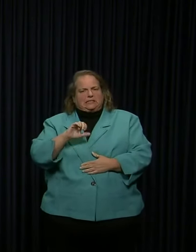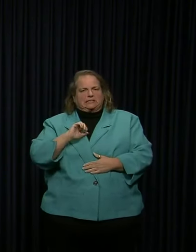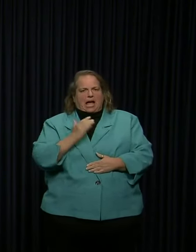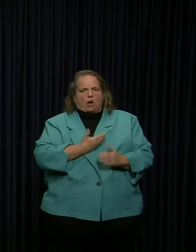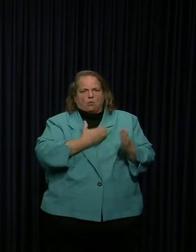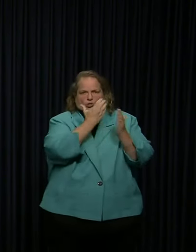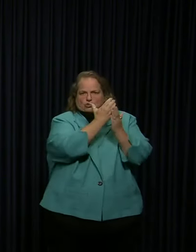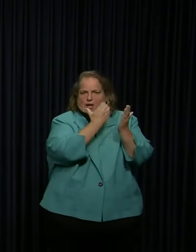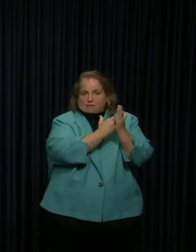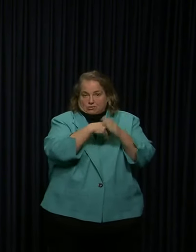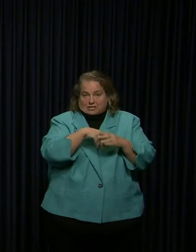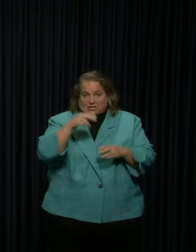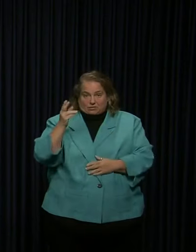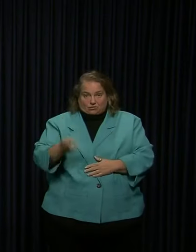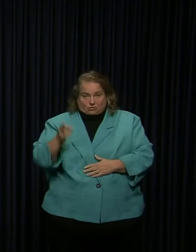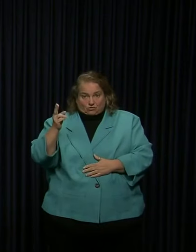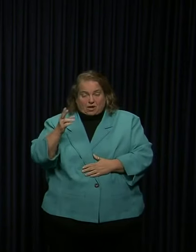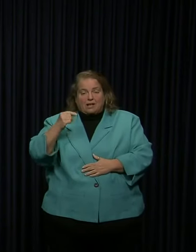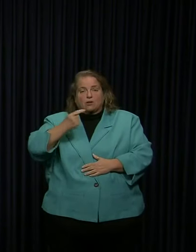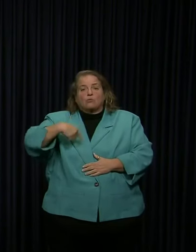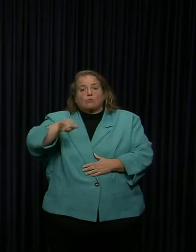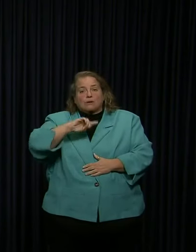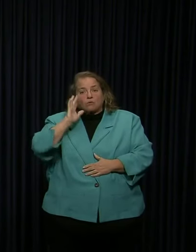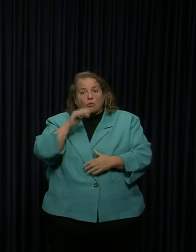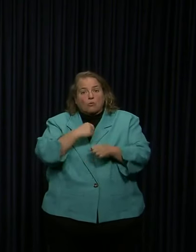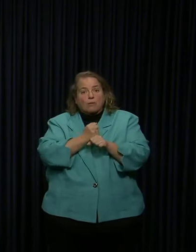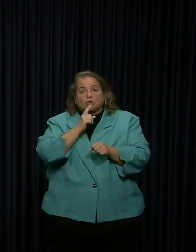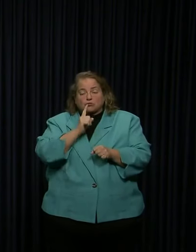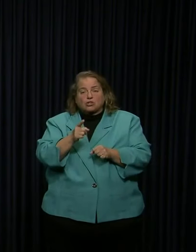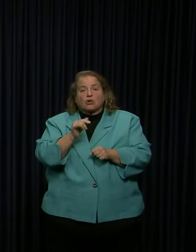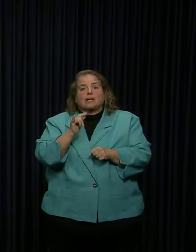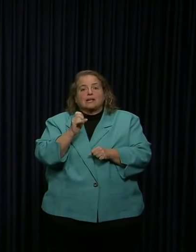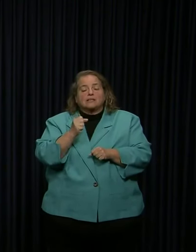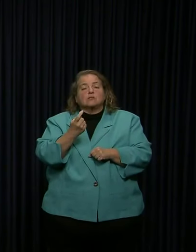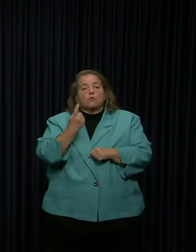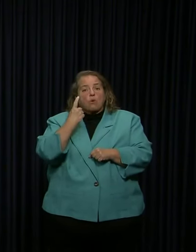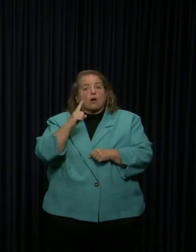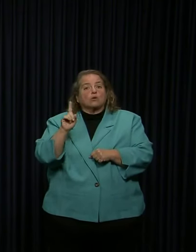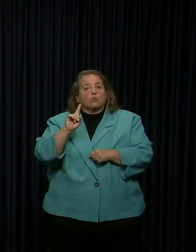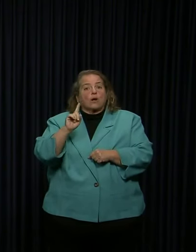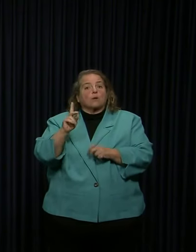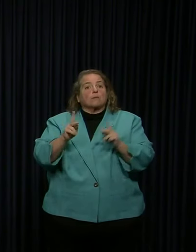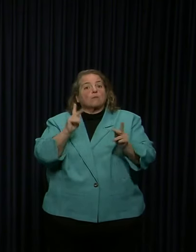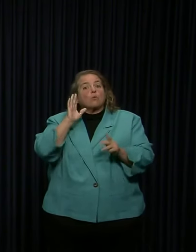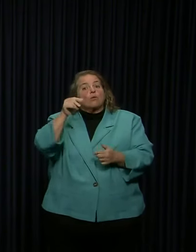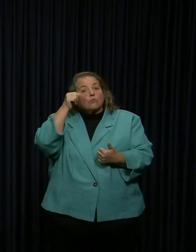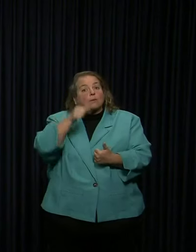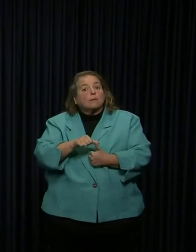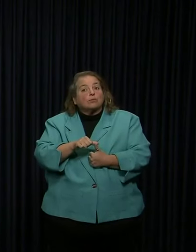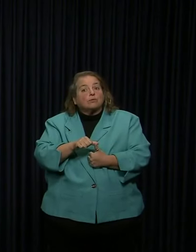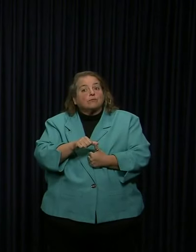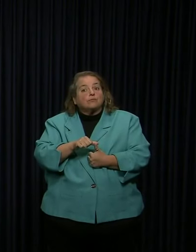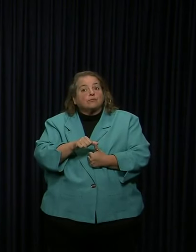EVER BEEN IN MY LIFETIME. AND MY HOPE IS THAT NOT ONLY